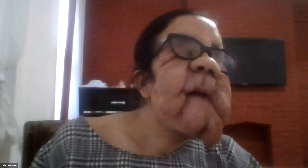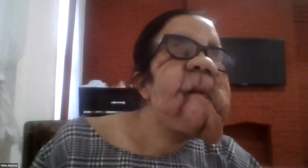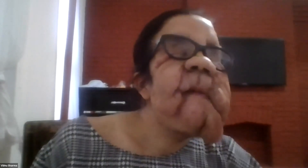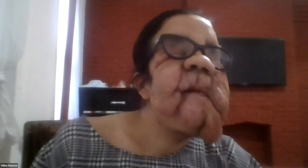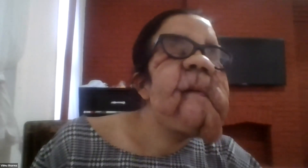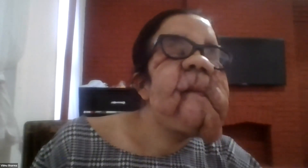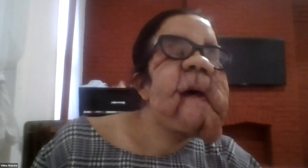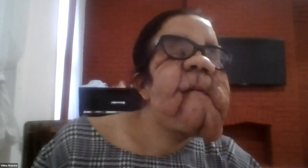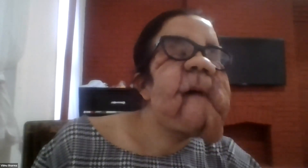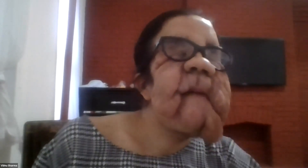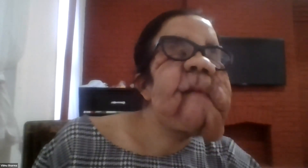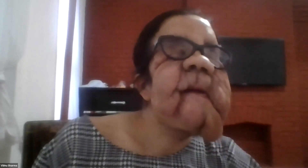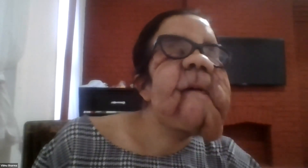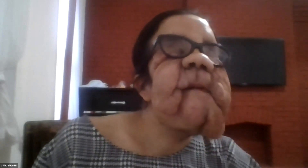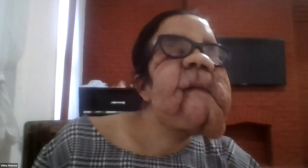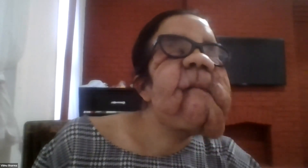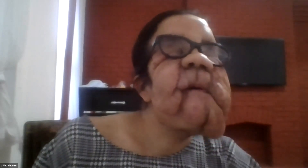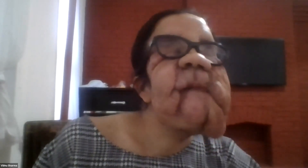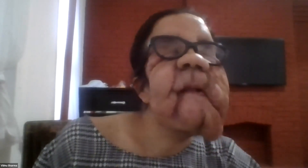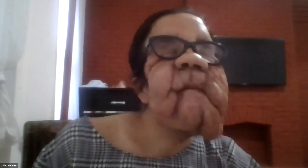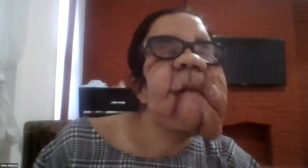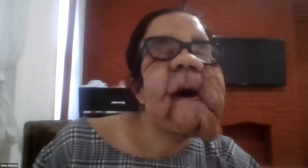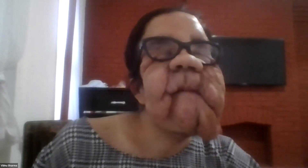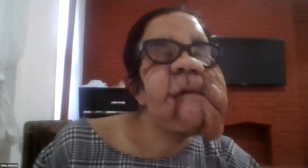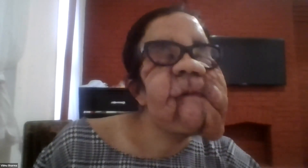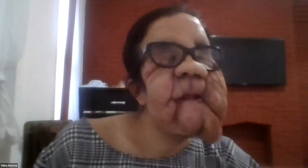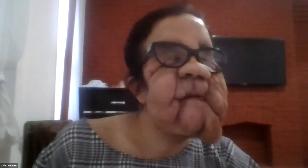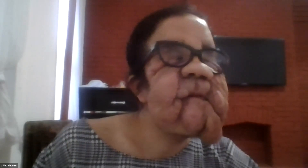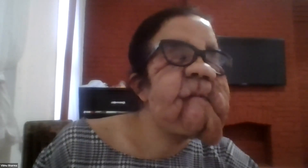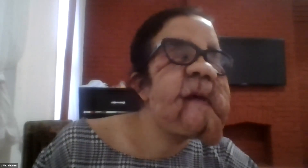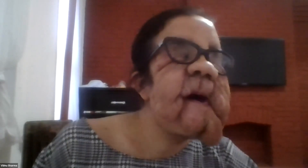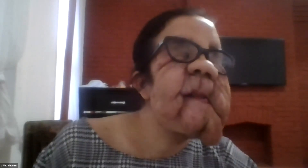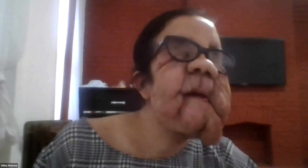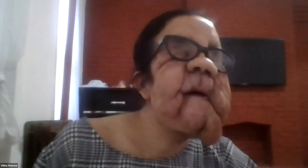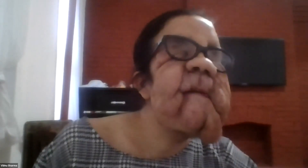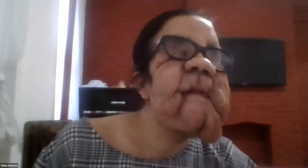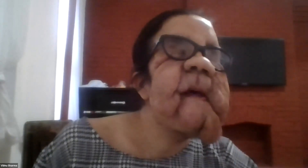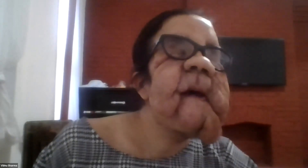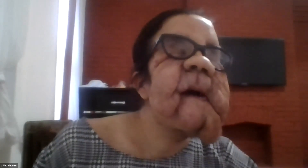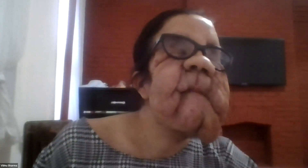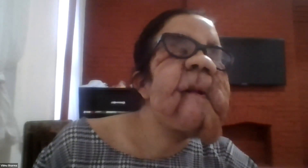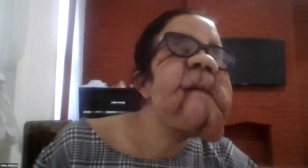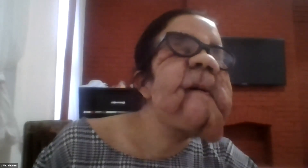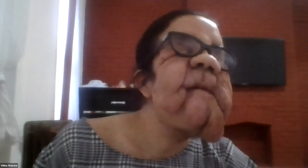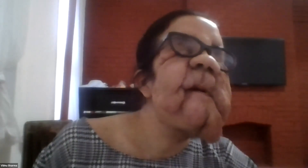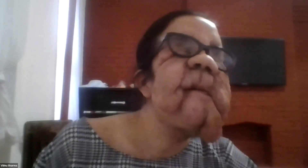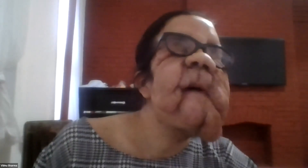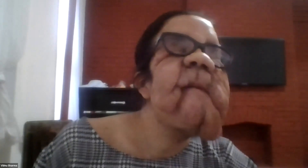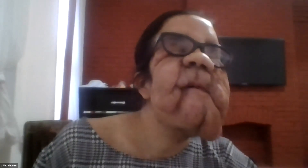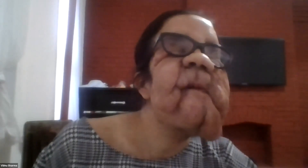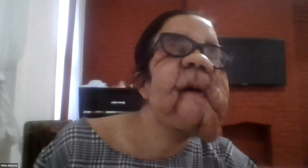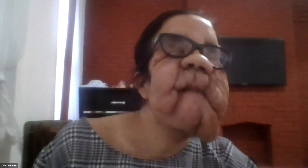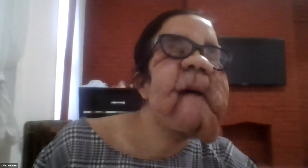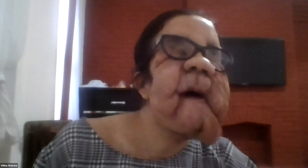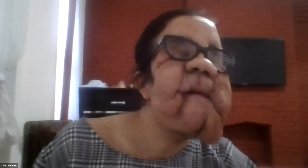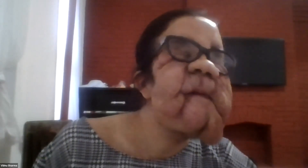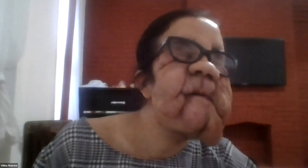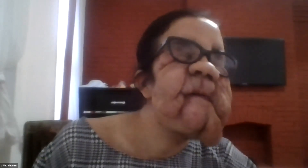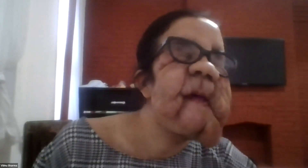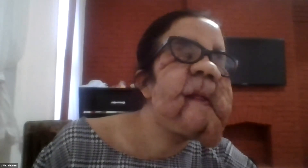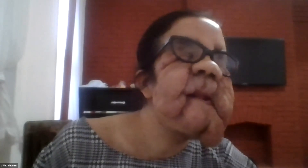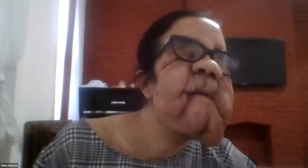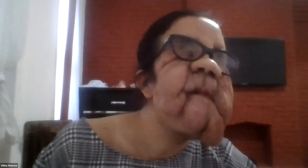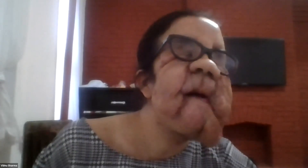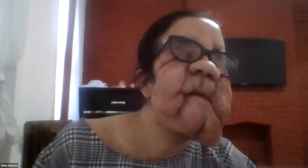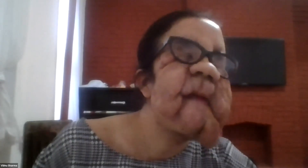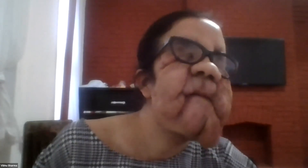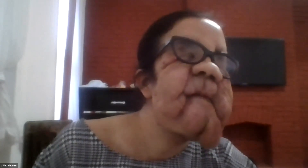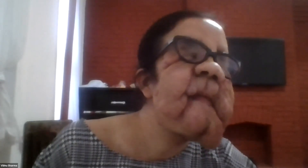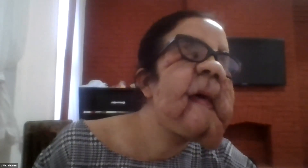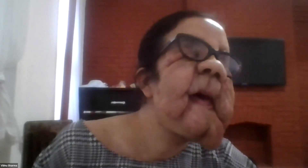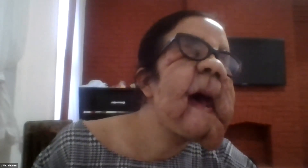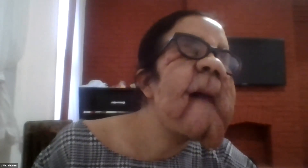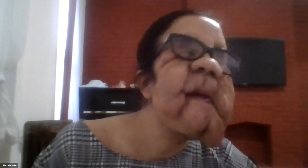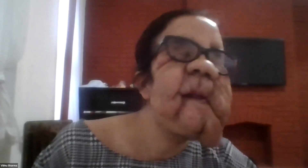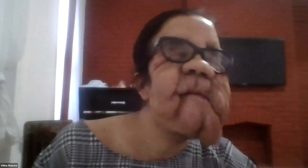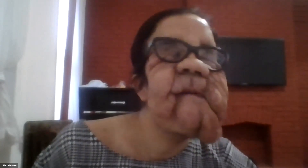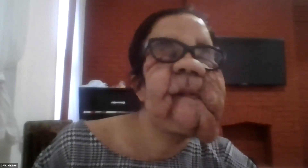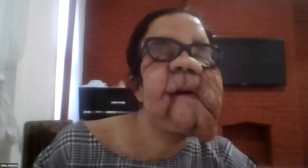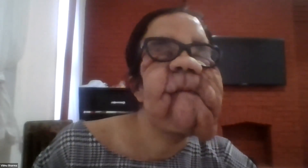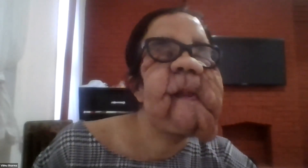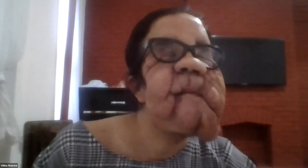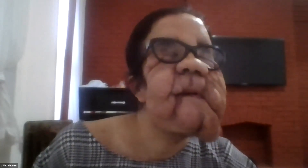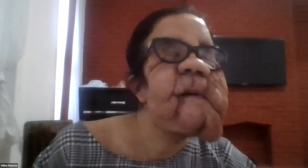Vibhu Sharma : That from you via because the personal my personal history behind it as a couple of years ago, I was doing my masters and inclusive education at the University of Edinburgh.